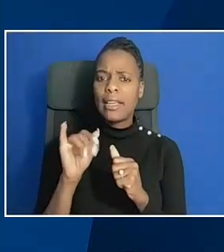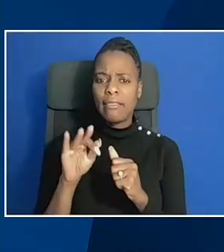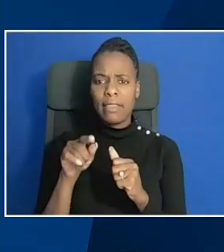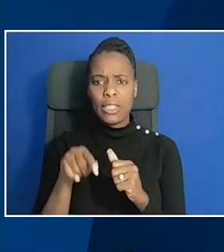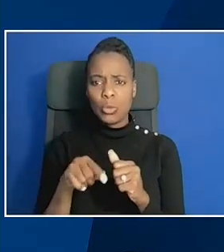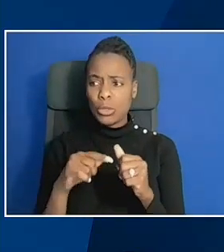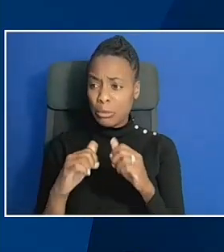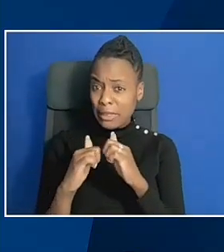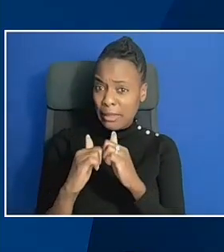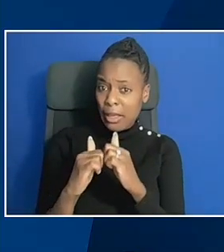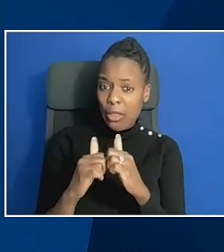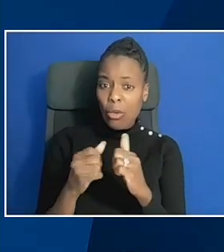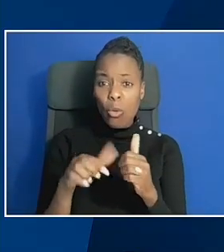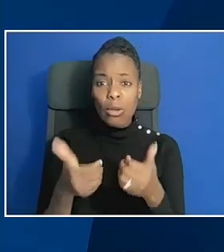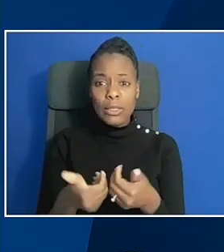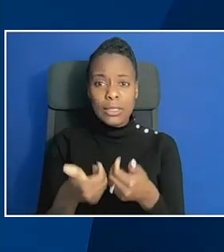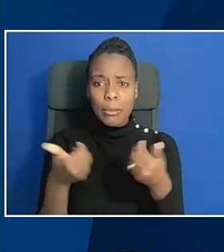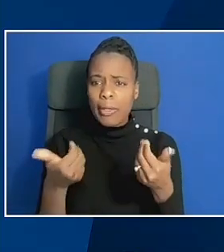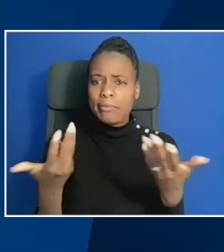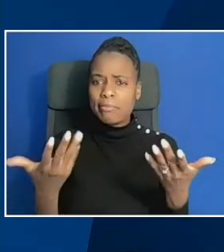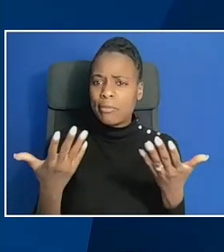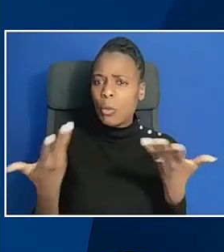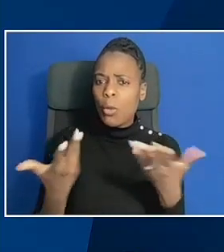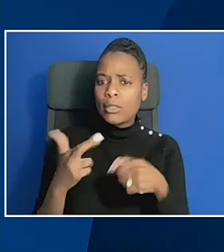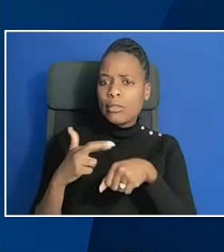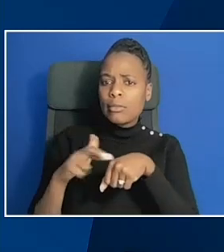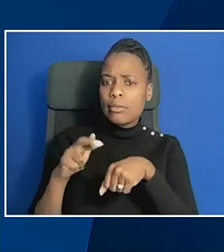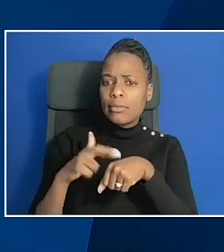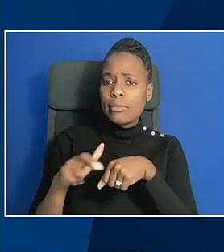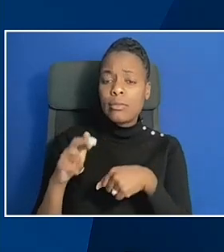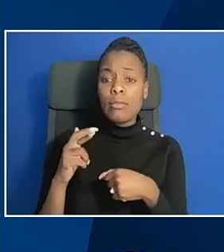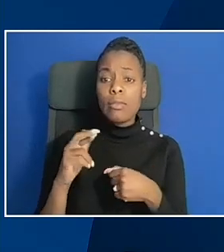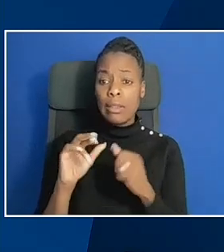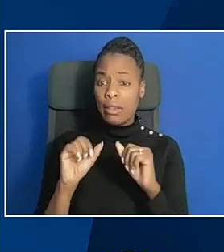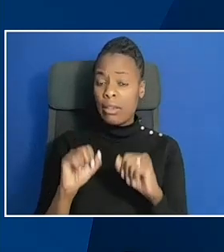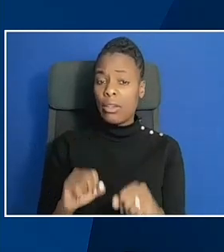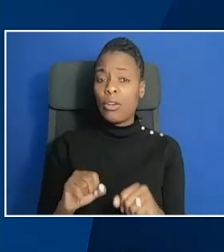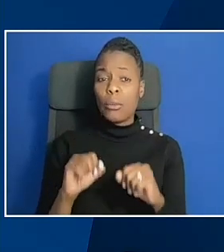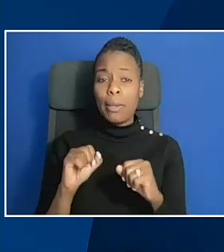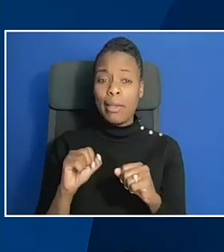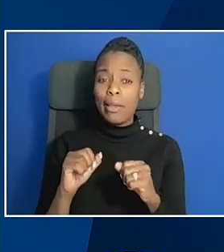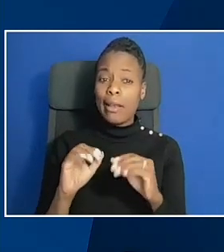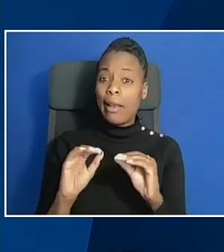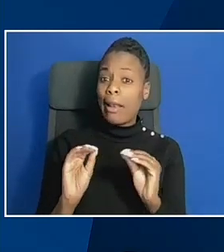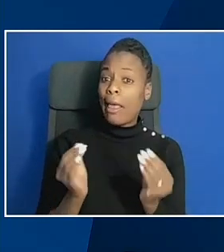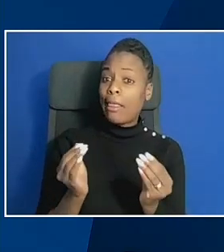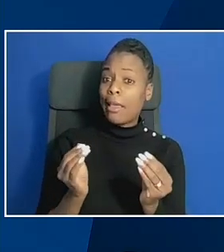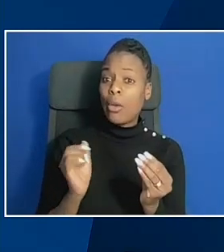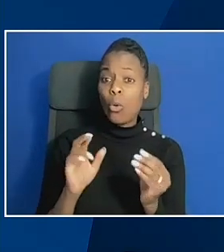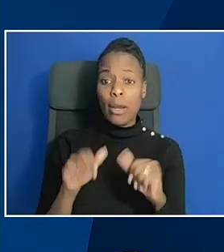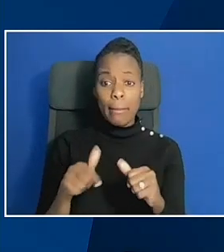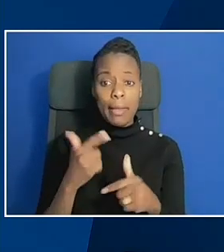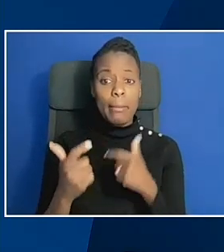You know, exactly what's being referred to here. Because it could either be a nothing burger or it could be a big deal depending on, you know.